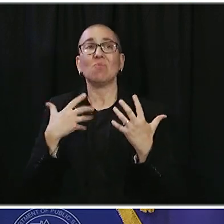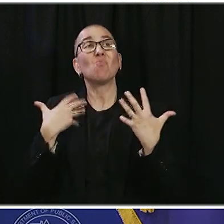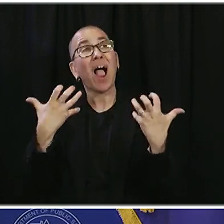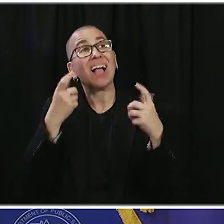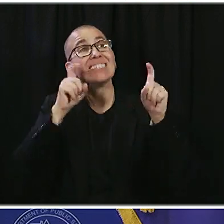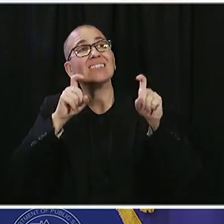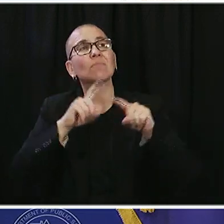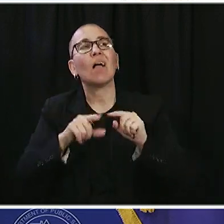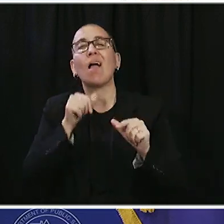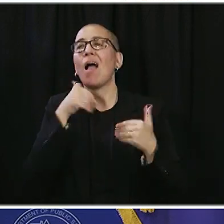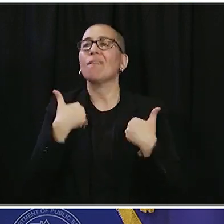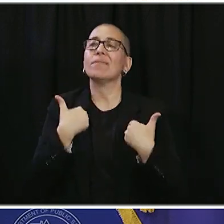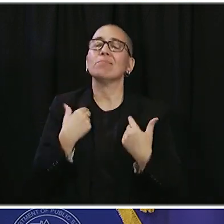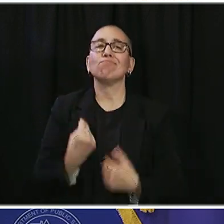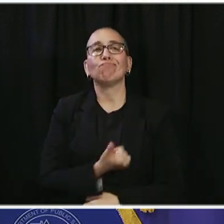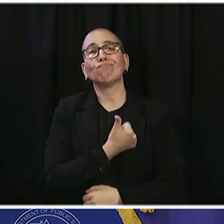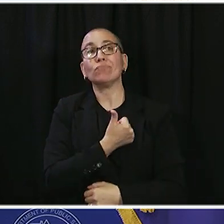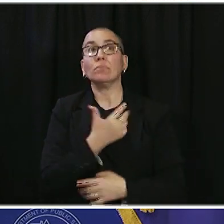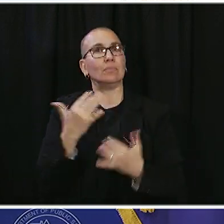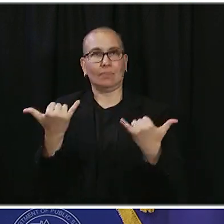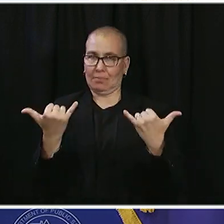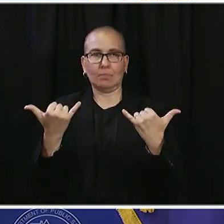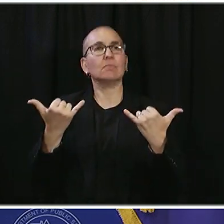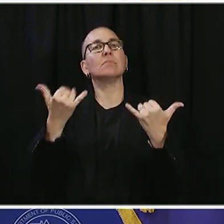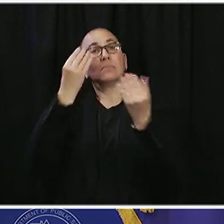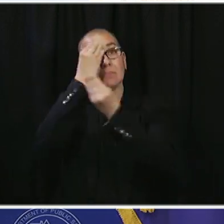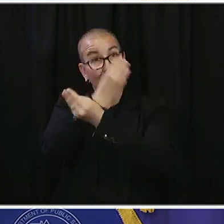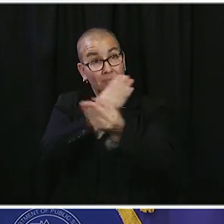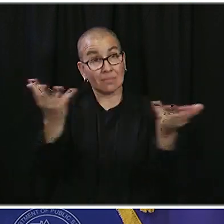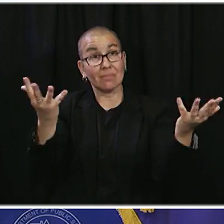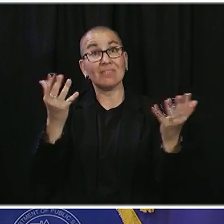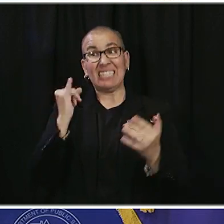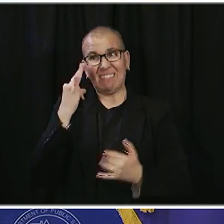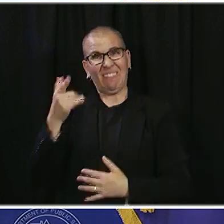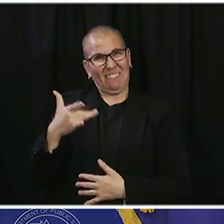OUT, AND APPRECIATE YOUR HELP IN DOING THAT, THAT ANYBODY WITH ANY SYMPTOMS SHOULD BE GETTING